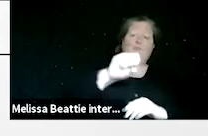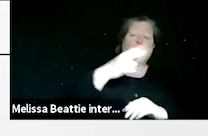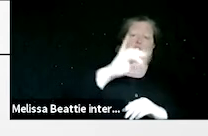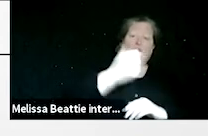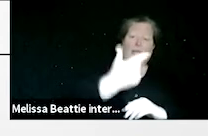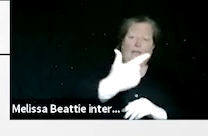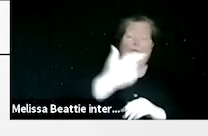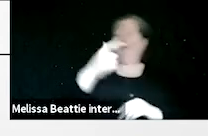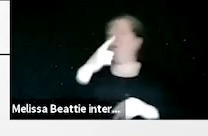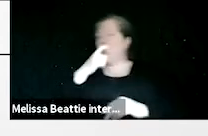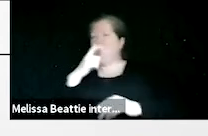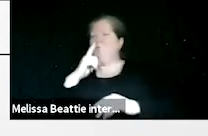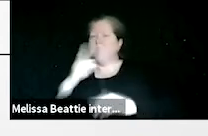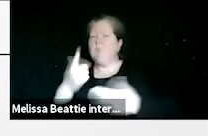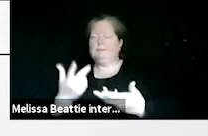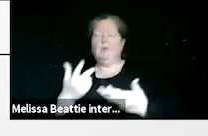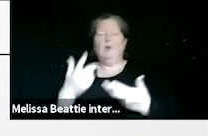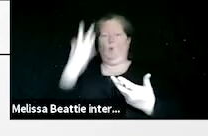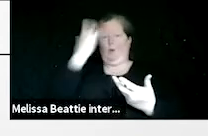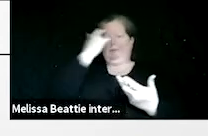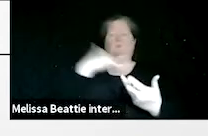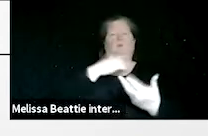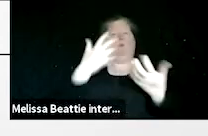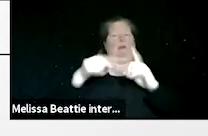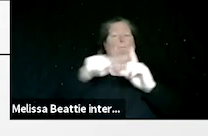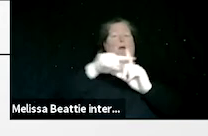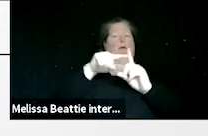to be a pain free experience and a positive experience for people